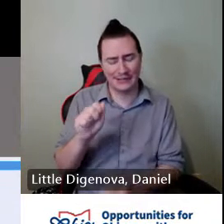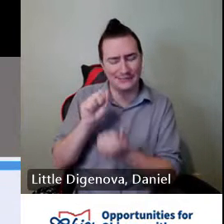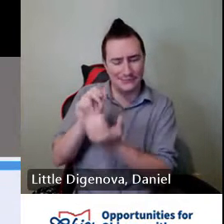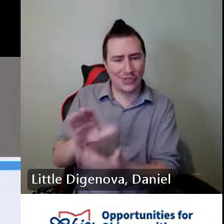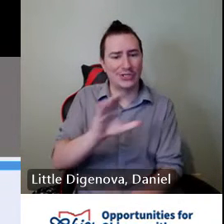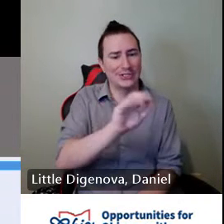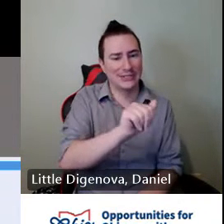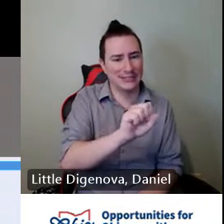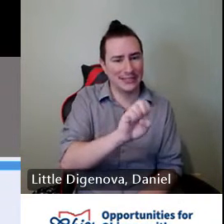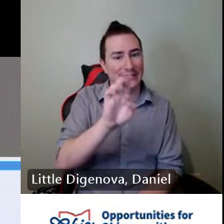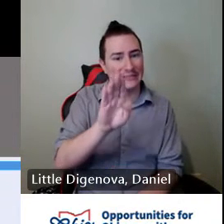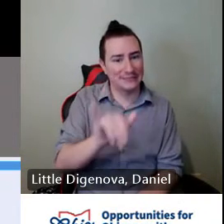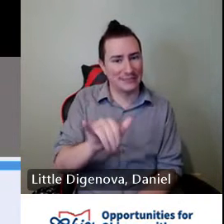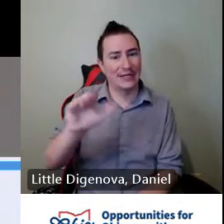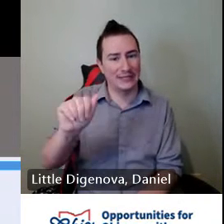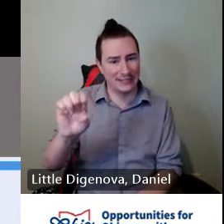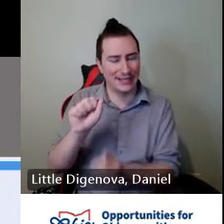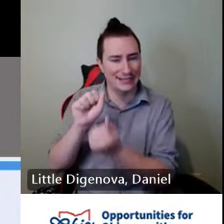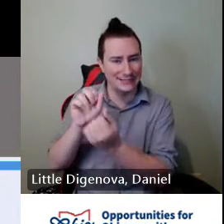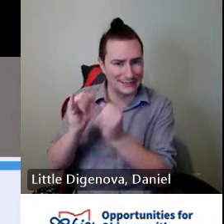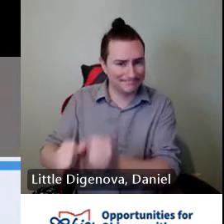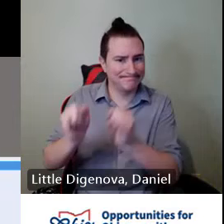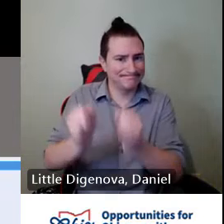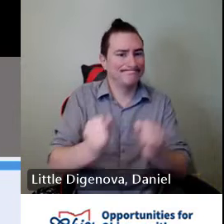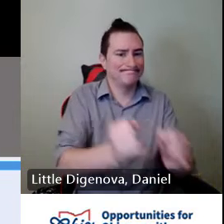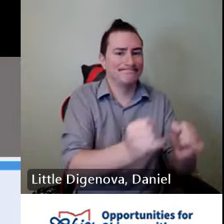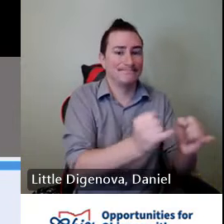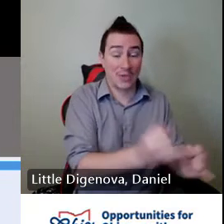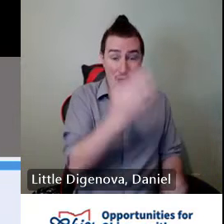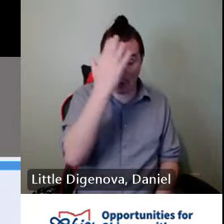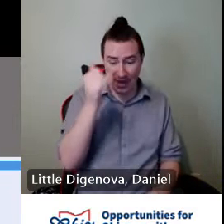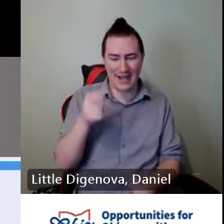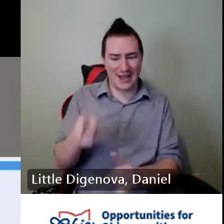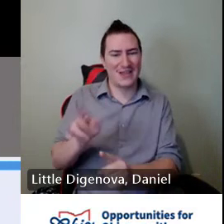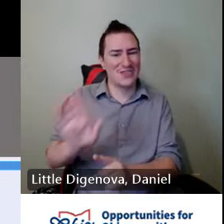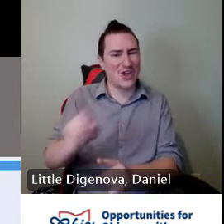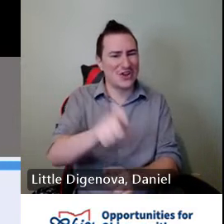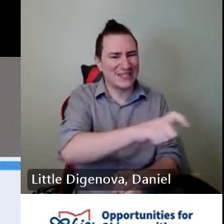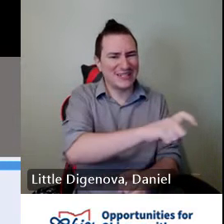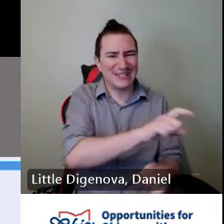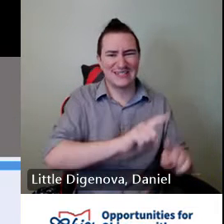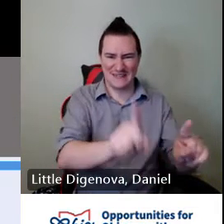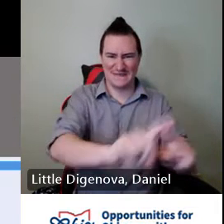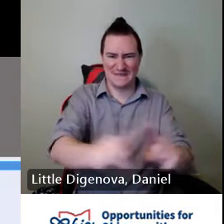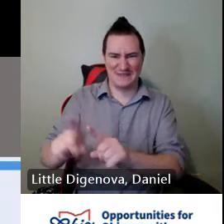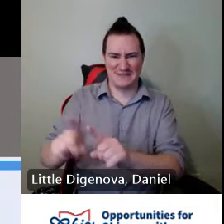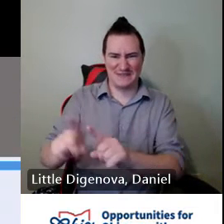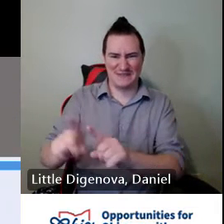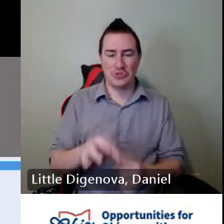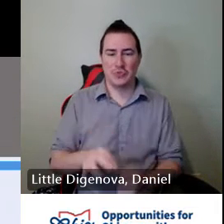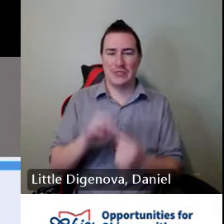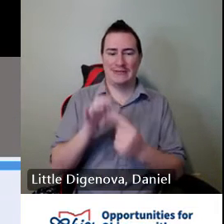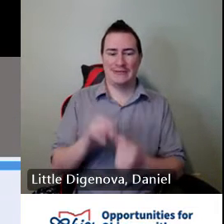basis, because what each employee needs will be unique. Julie: Shelly, that's a helpful reminder, thank you.